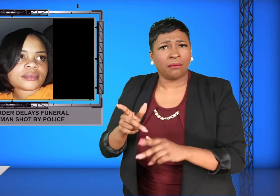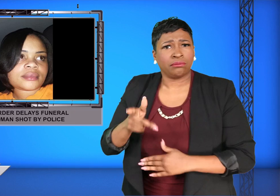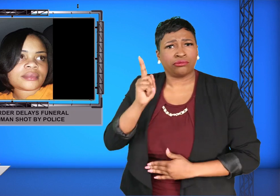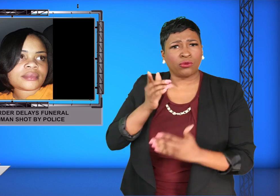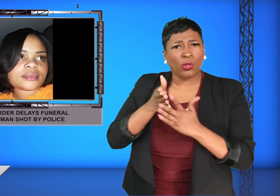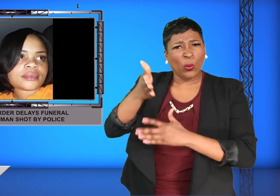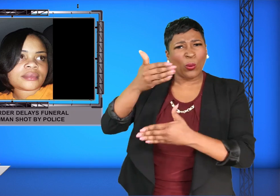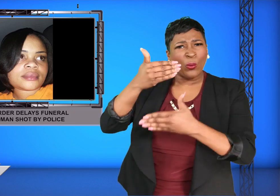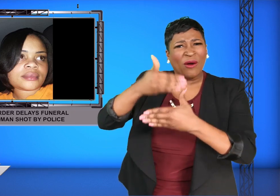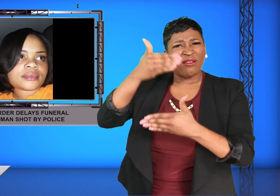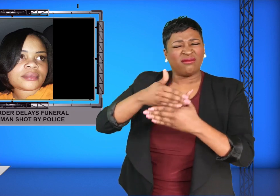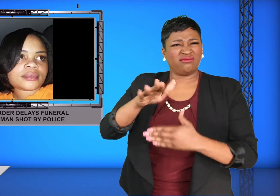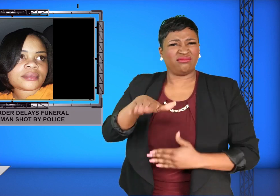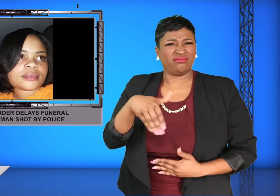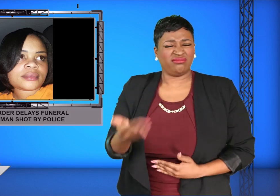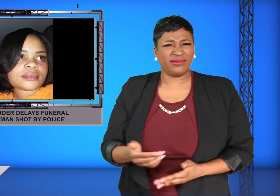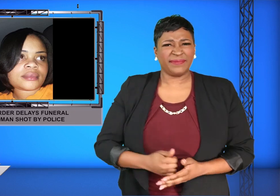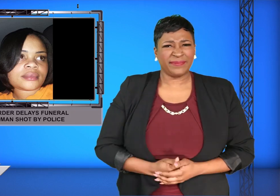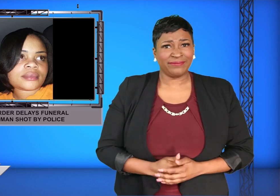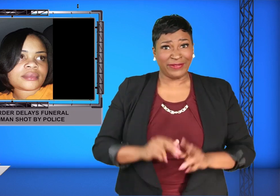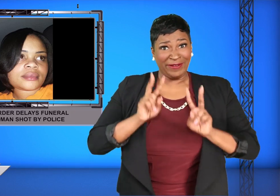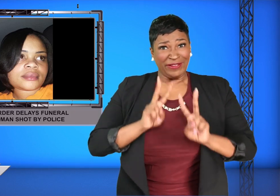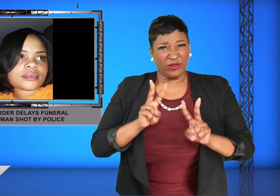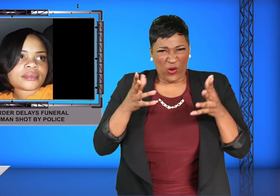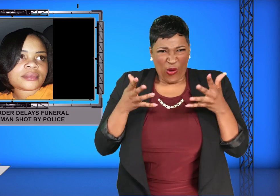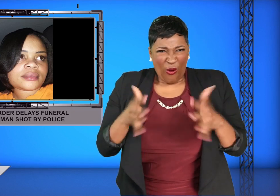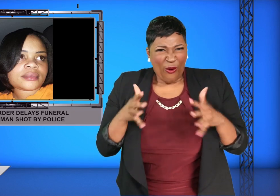check.